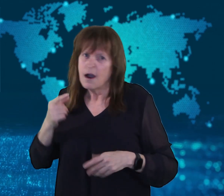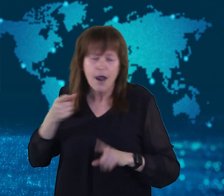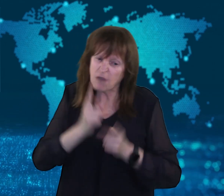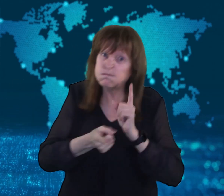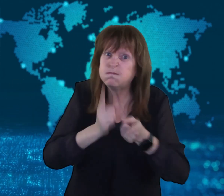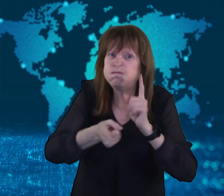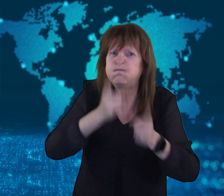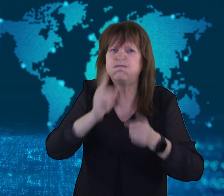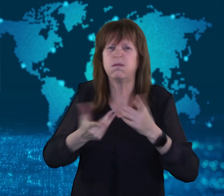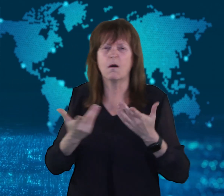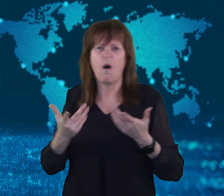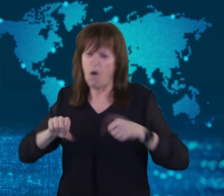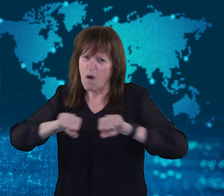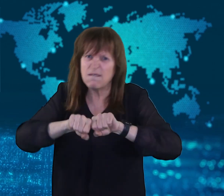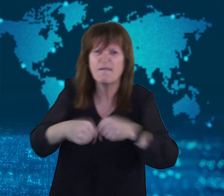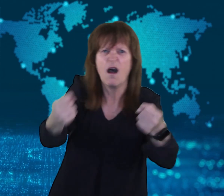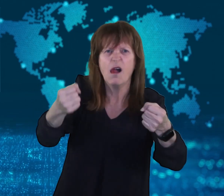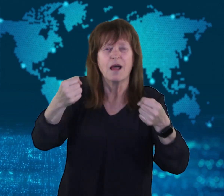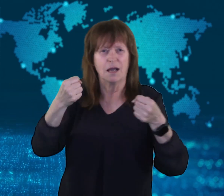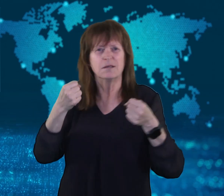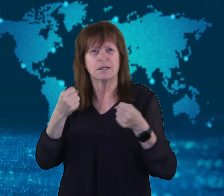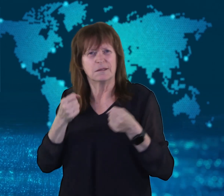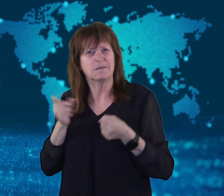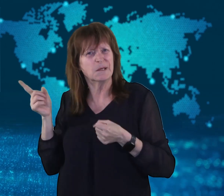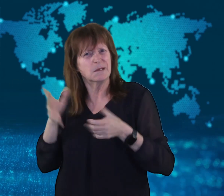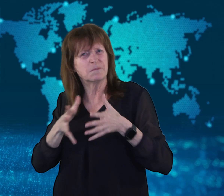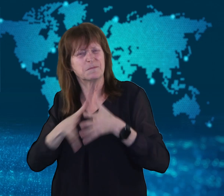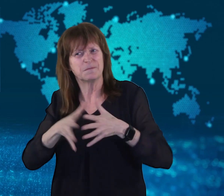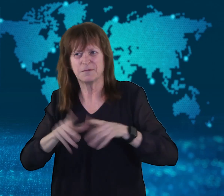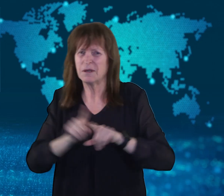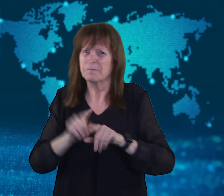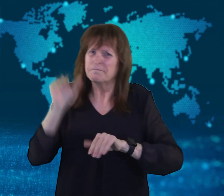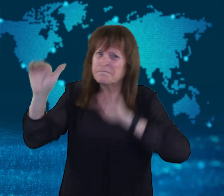threatened, and violated.